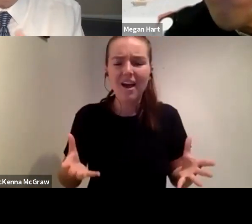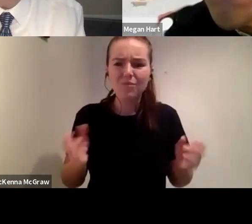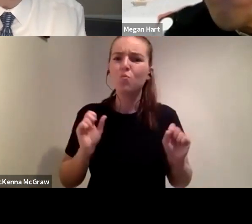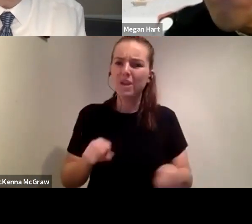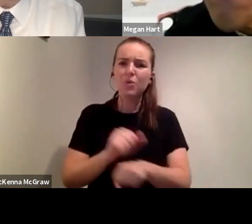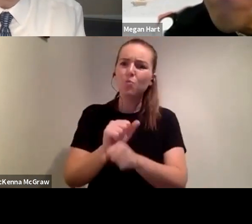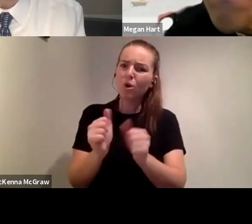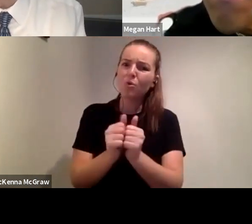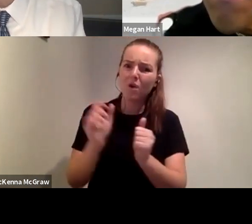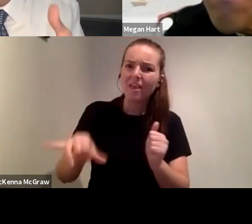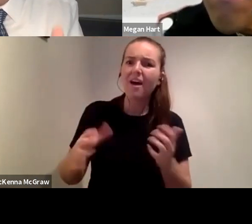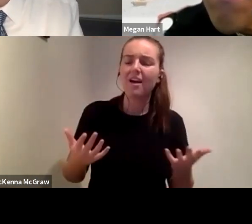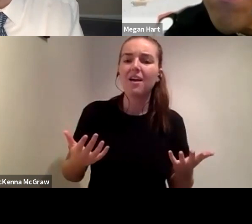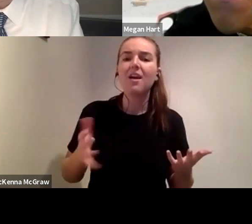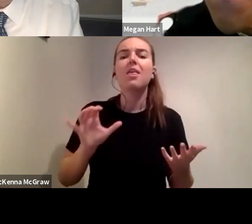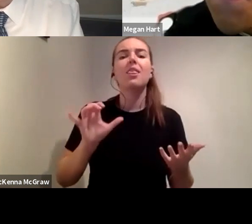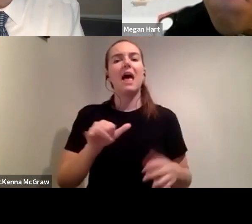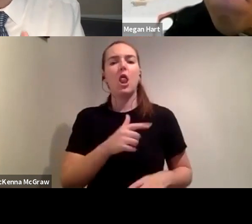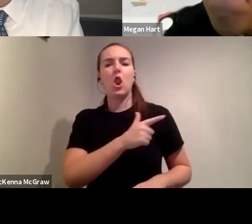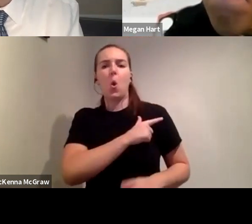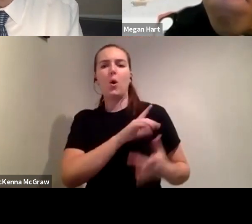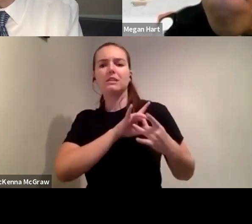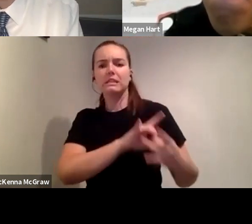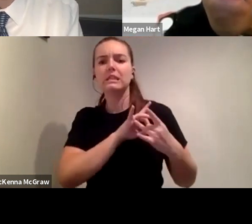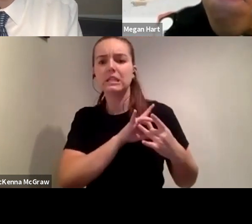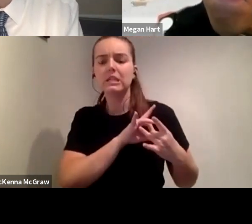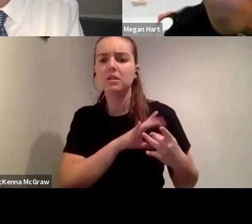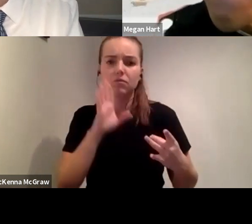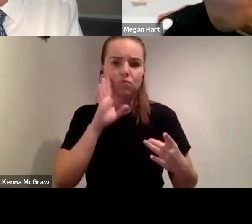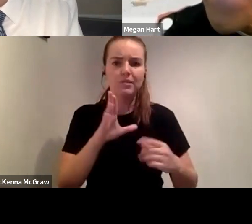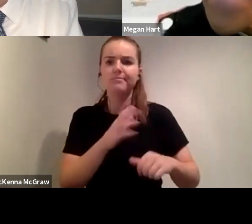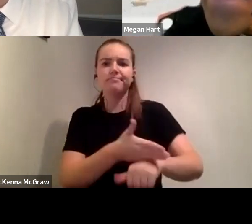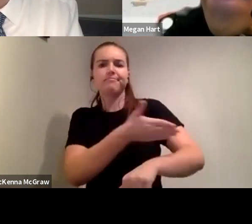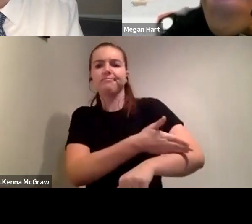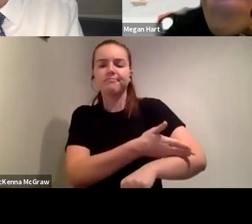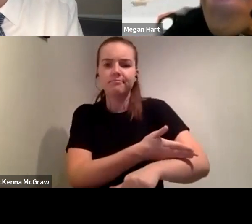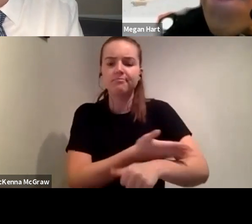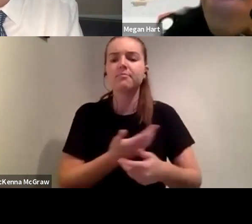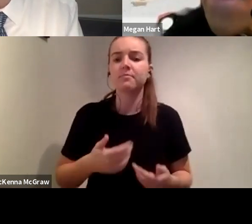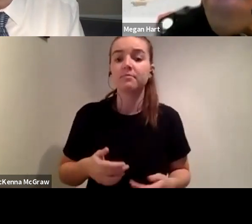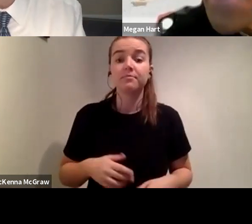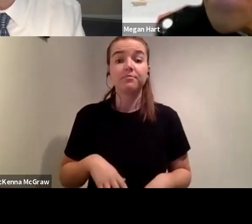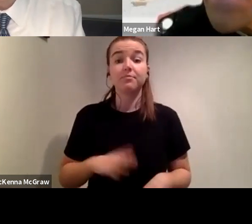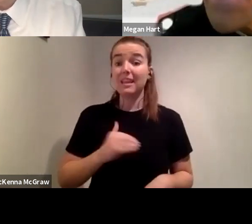And then the employer is like, you are gone a long time. That's okay, we can build around that.